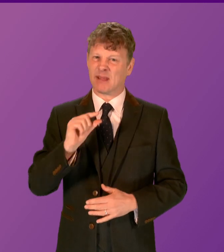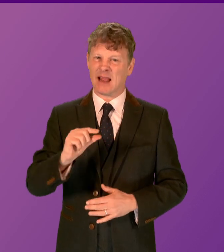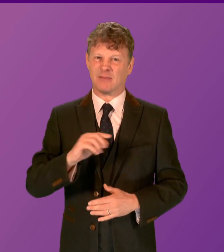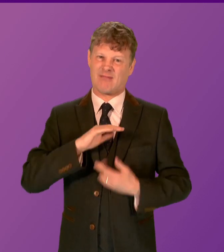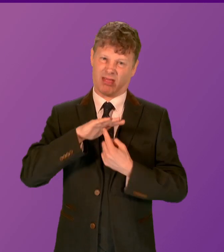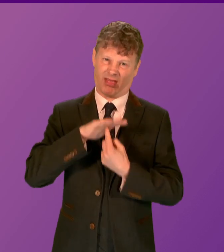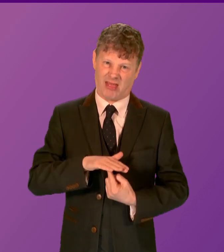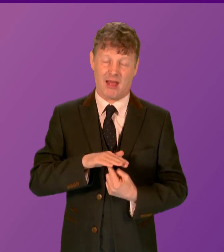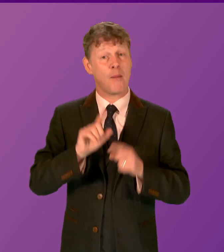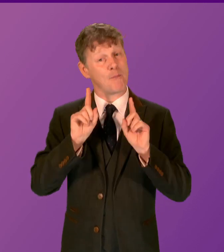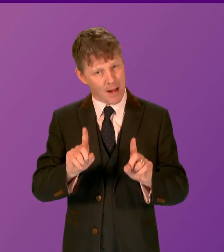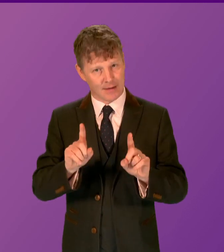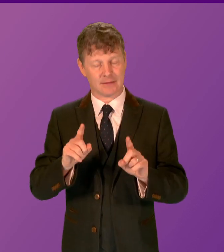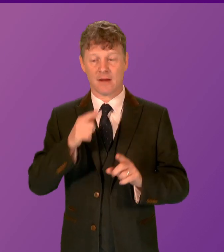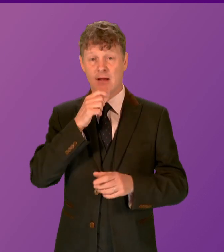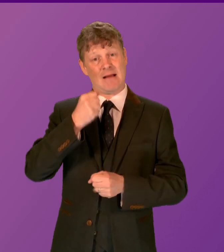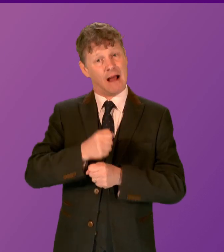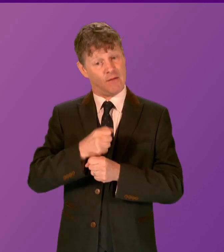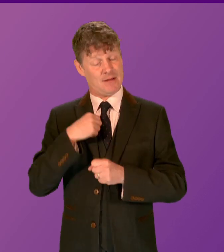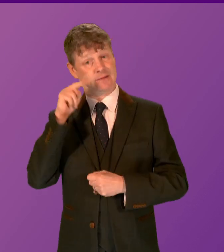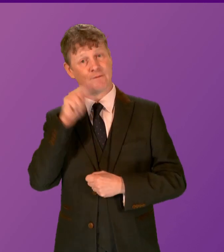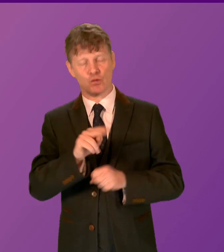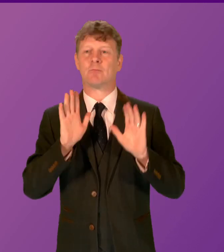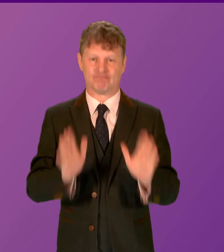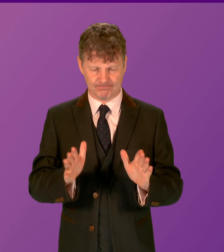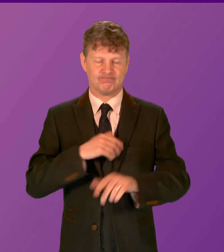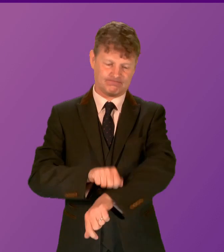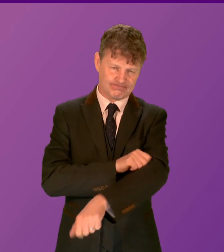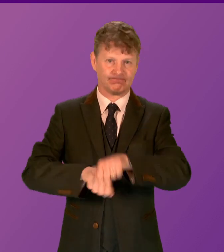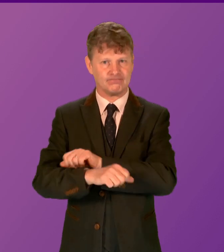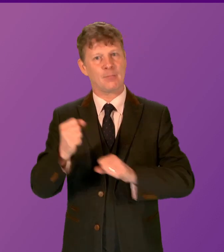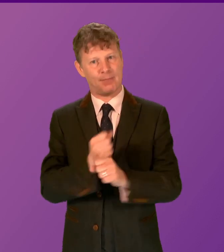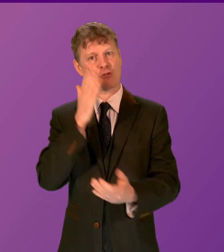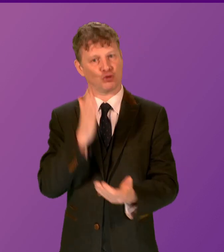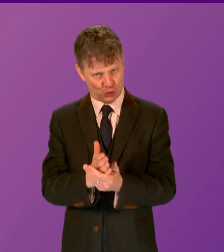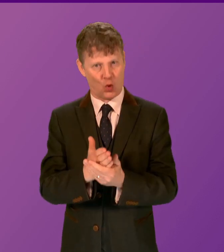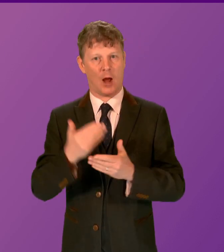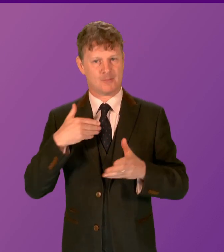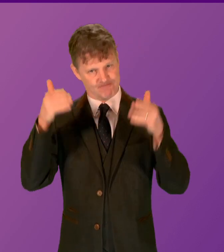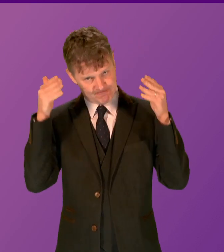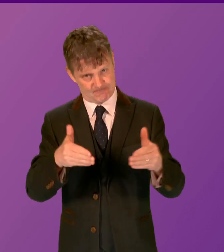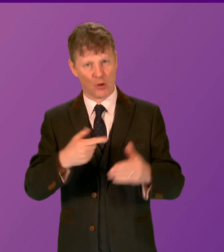perspective, it will only serve to ensure that we rededicate and recommit ourselves